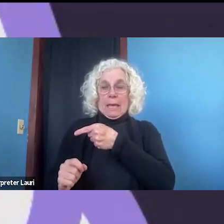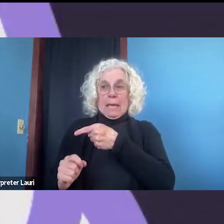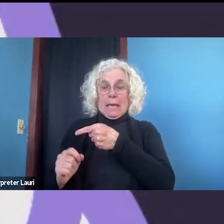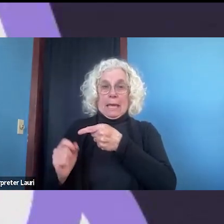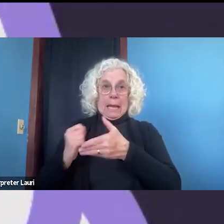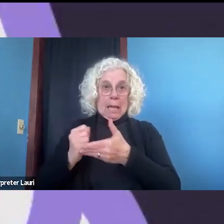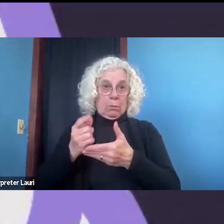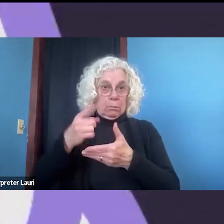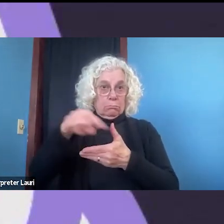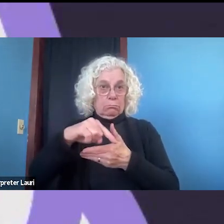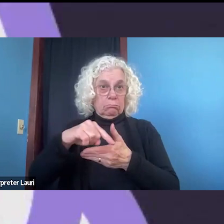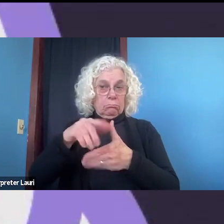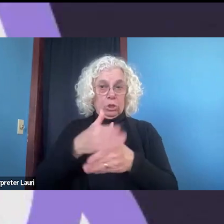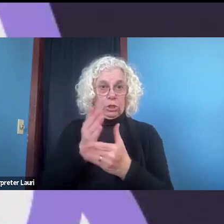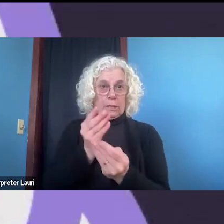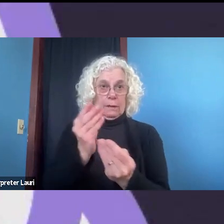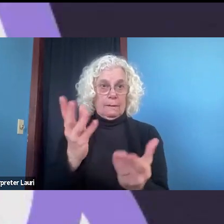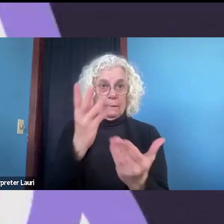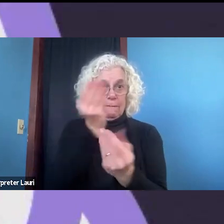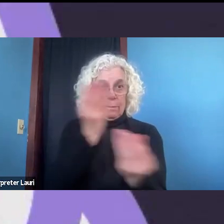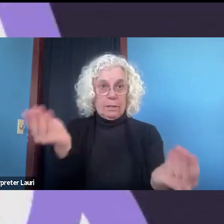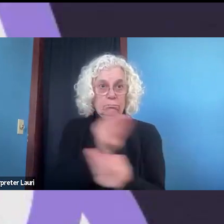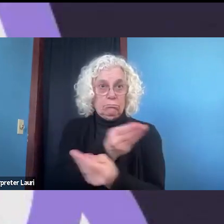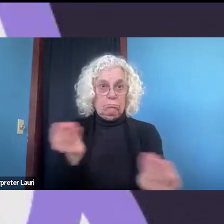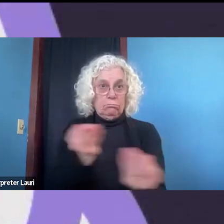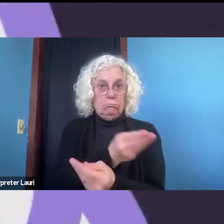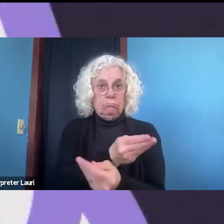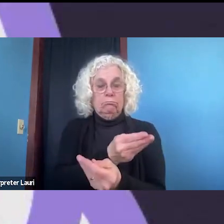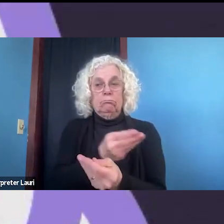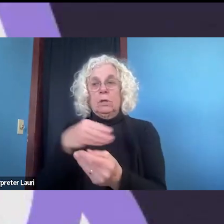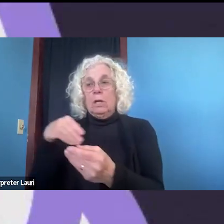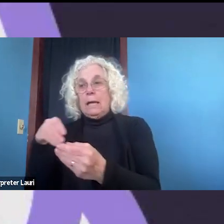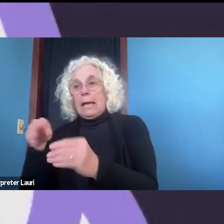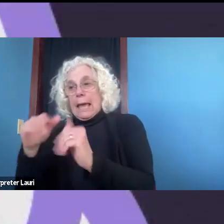already and, between local arts agencies as well as within the field,